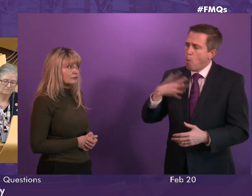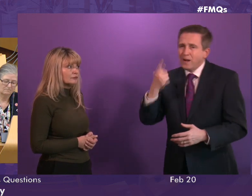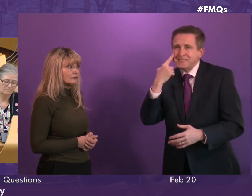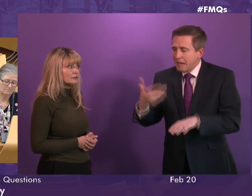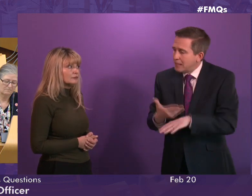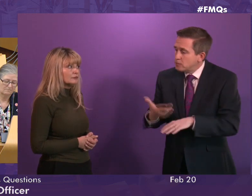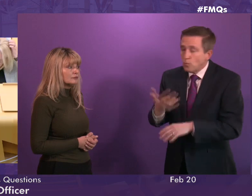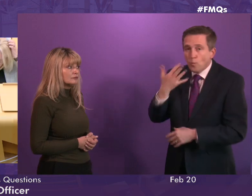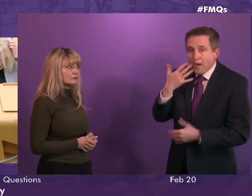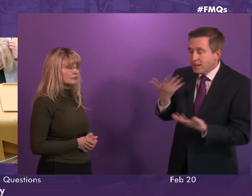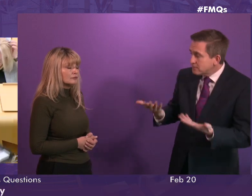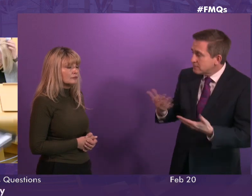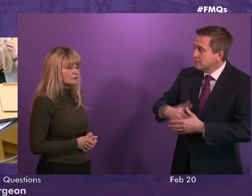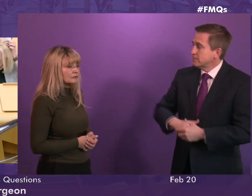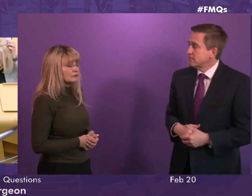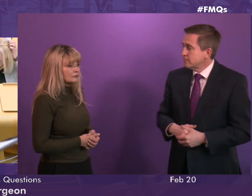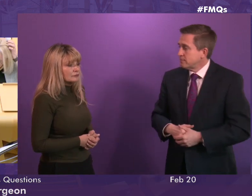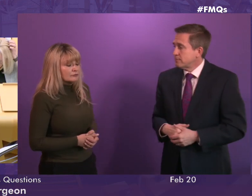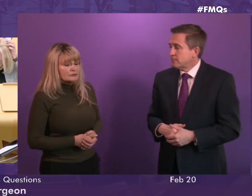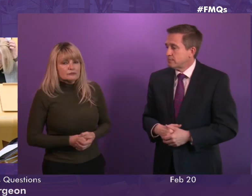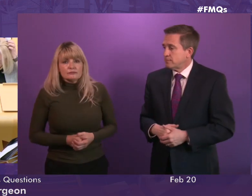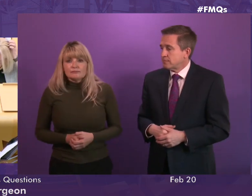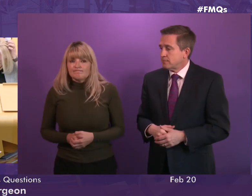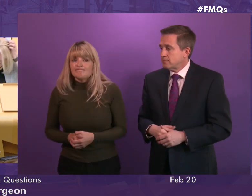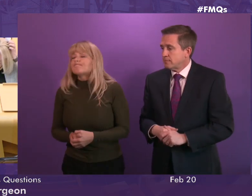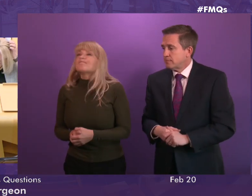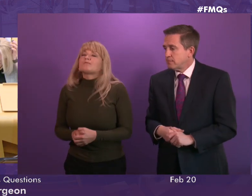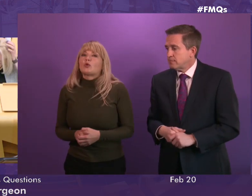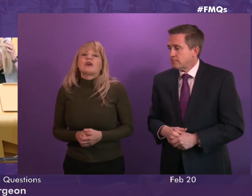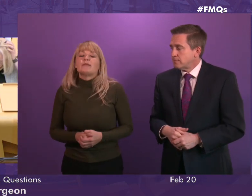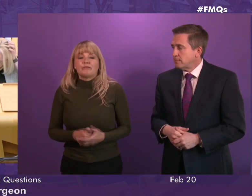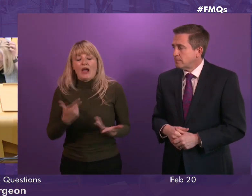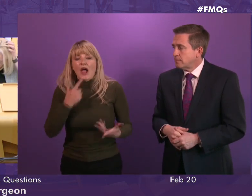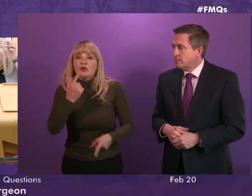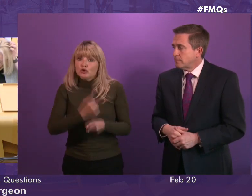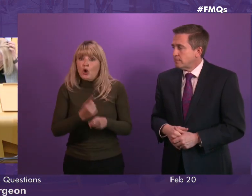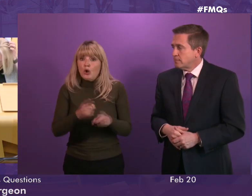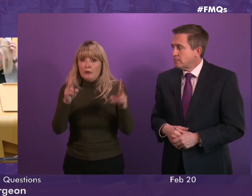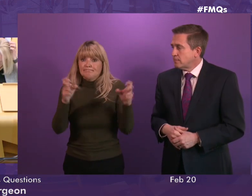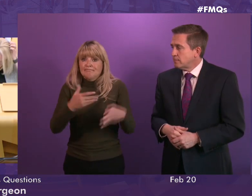The First Minister (Nicola Sturgeon): Let me talk about action. The budget plans